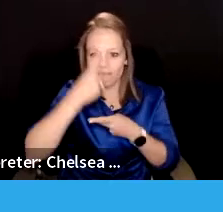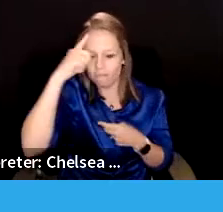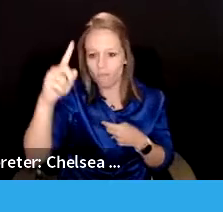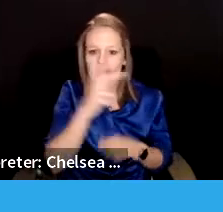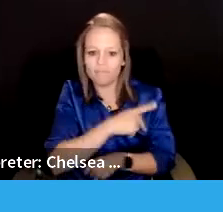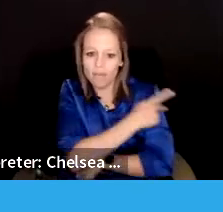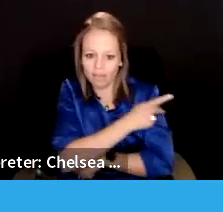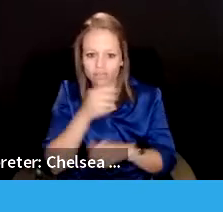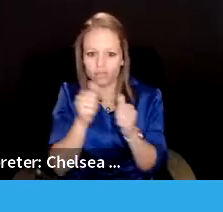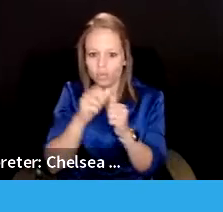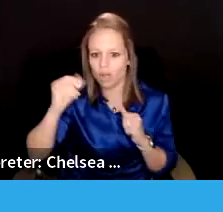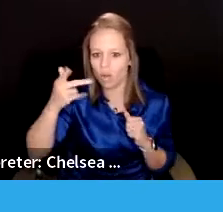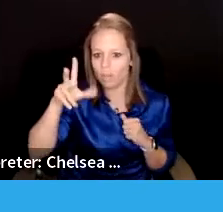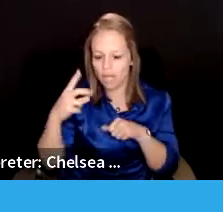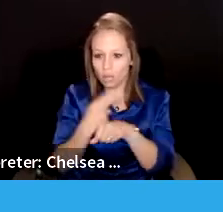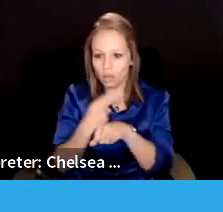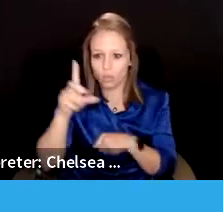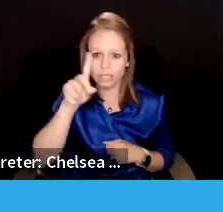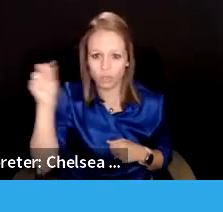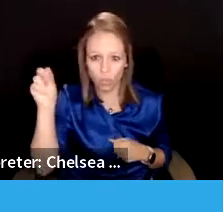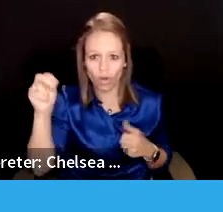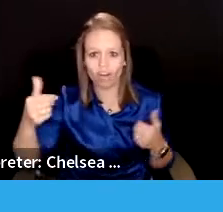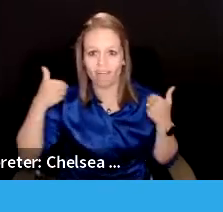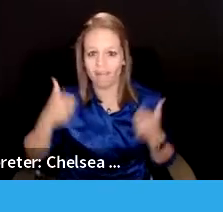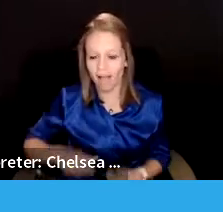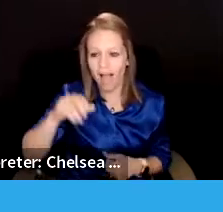and coordinator of the Kentucky webinar series. We have a fantastic 60 minute again for you so feel free to